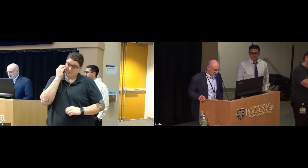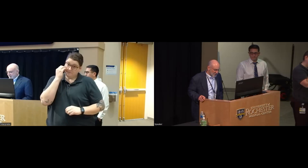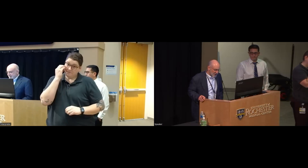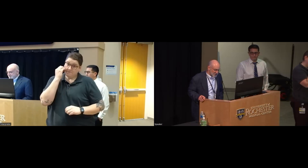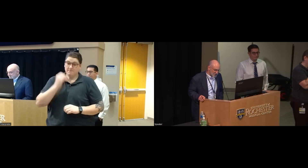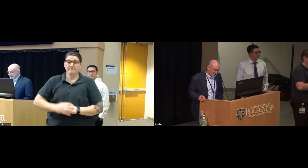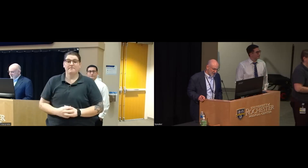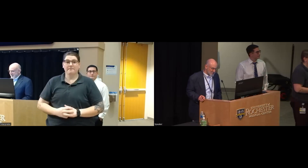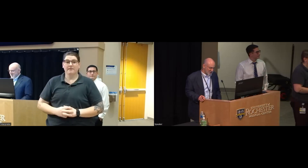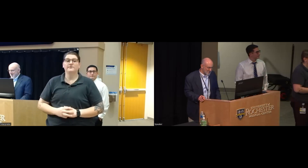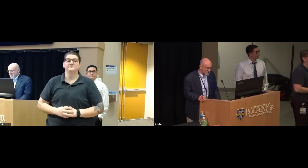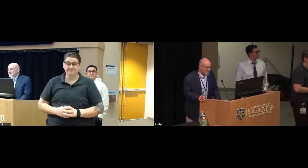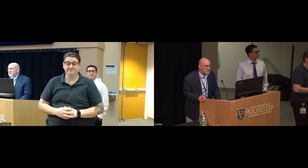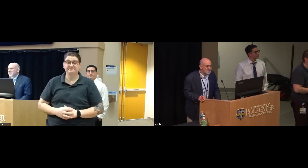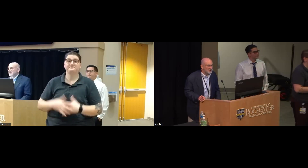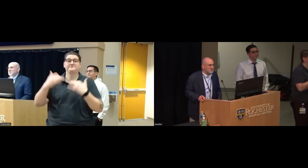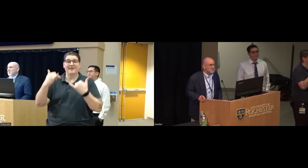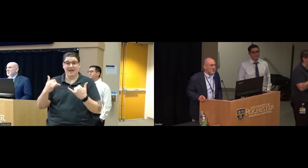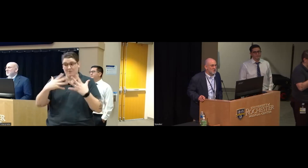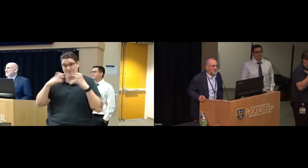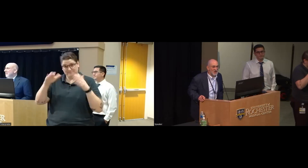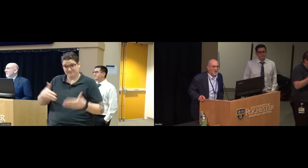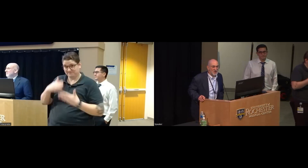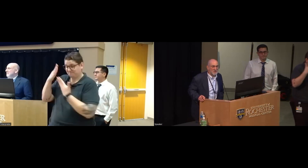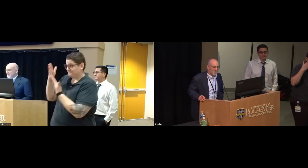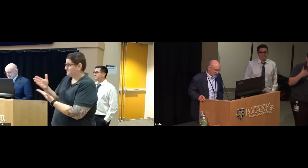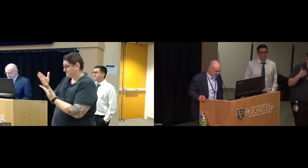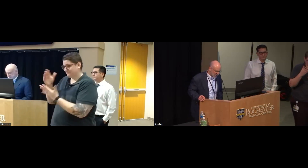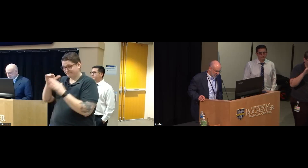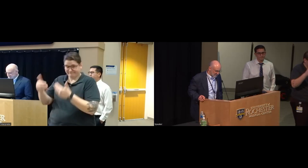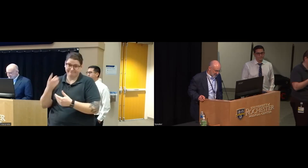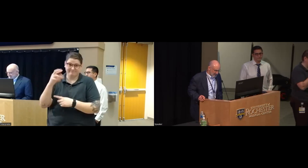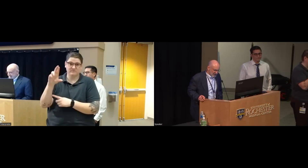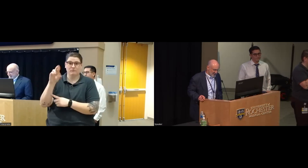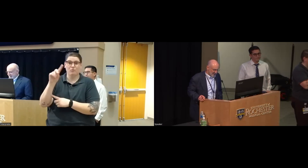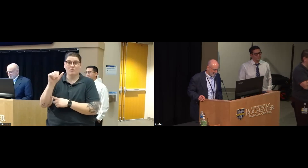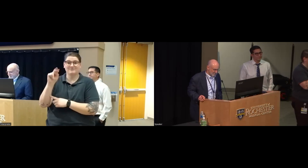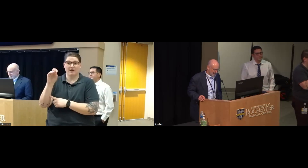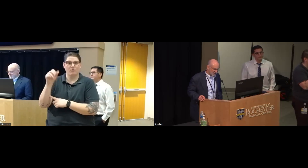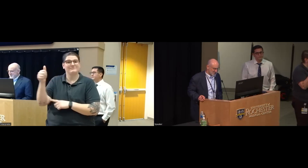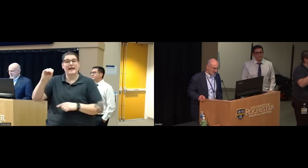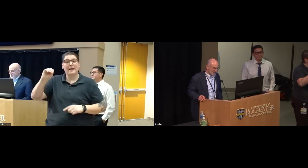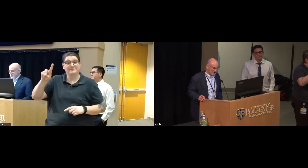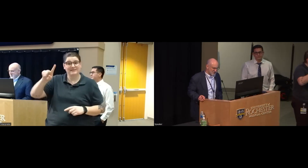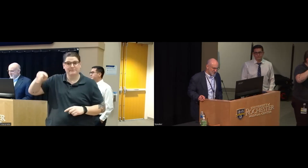okay so now getting back to our speaker who is Paulo Lozano MD PhD um Dr Lozano is an